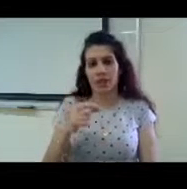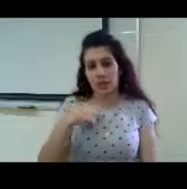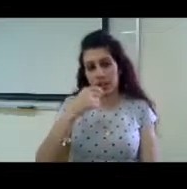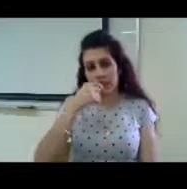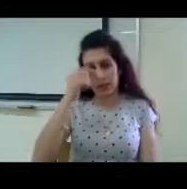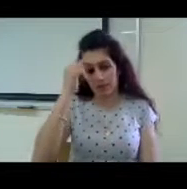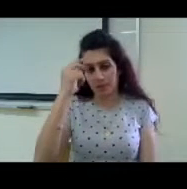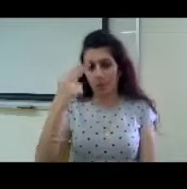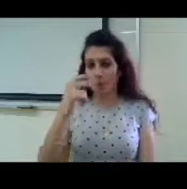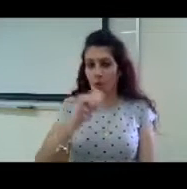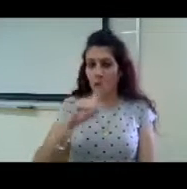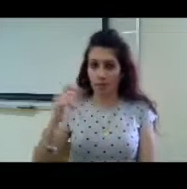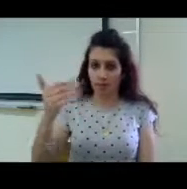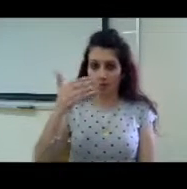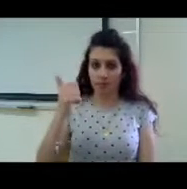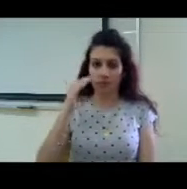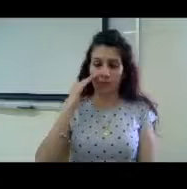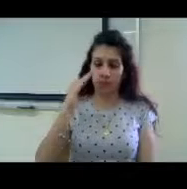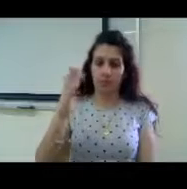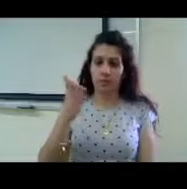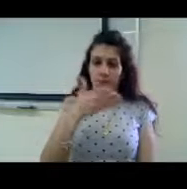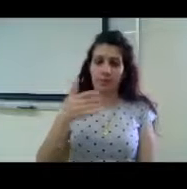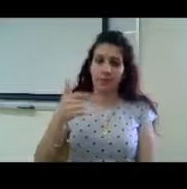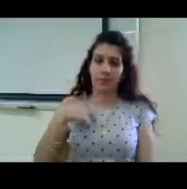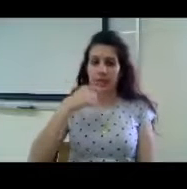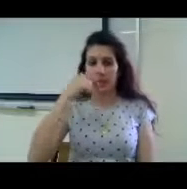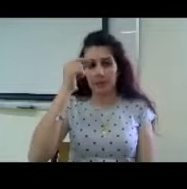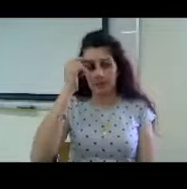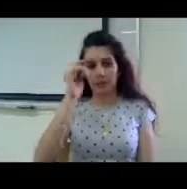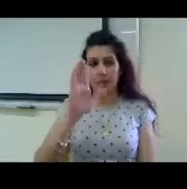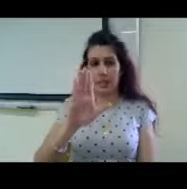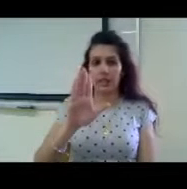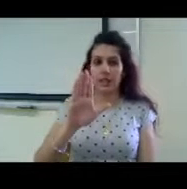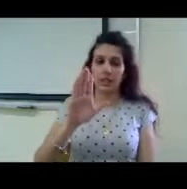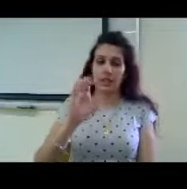related to the technical because I can't get the chat box up and have myself in